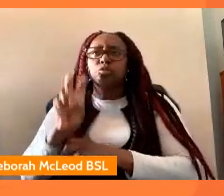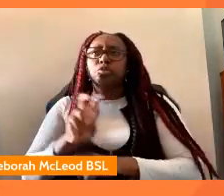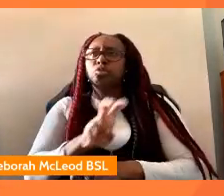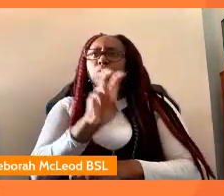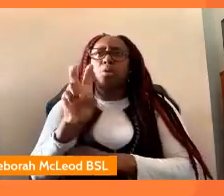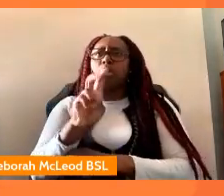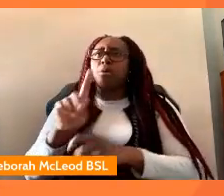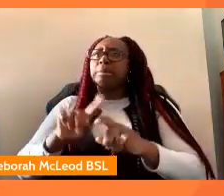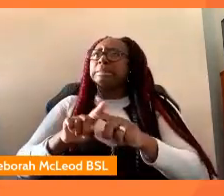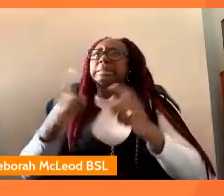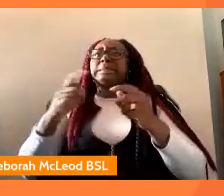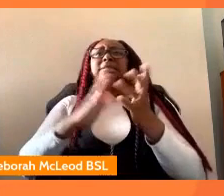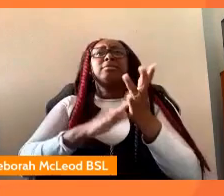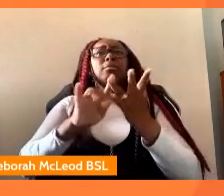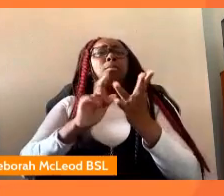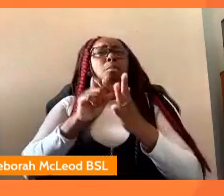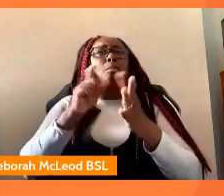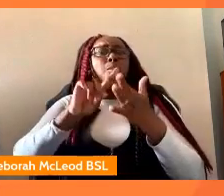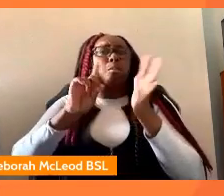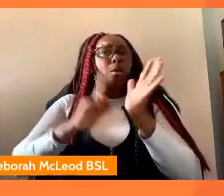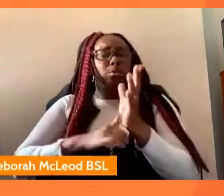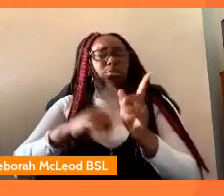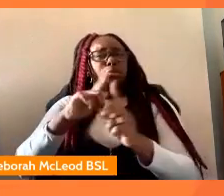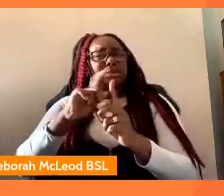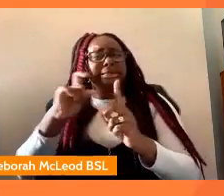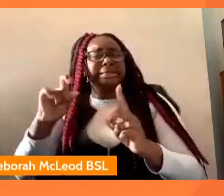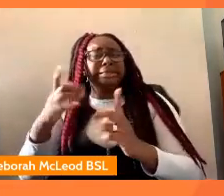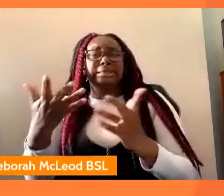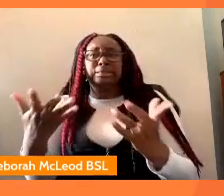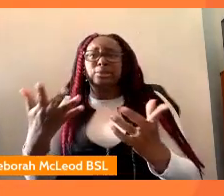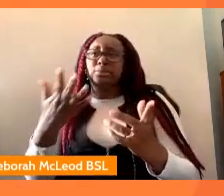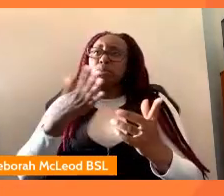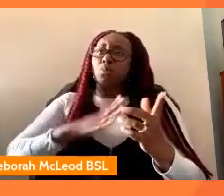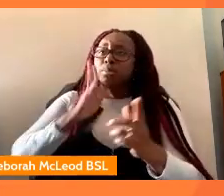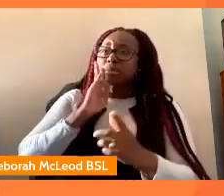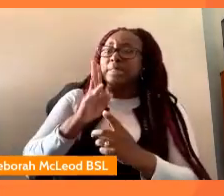to digital. So I would like to see things change so there is an option to